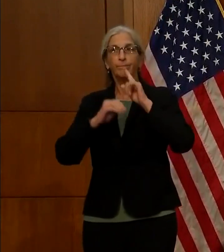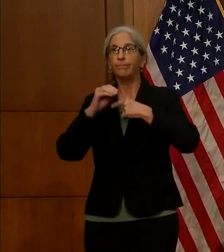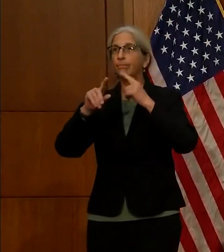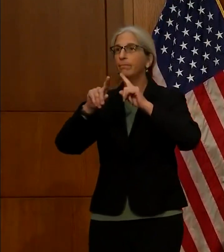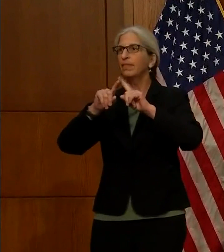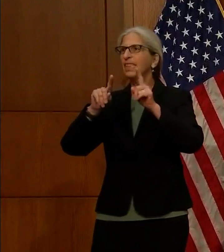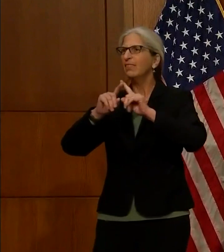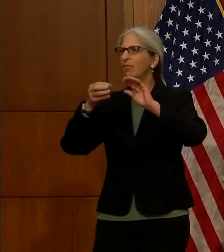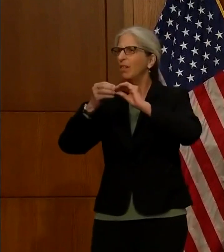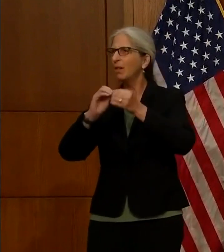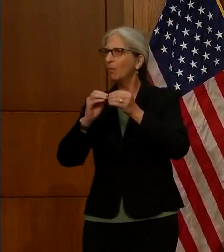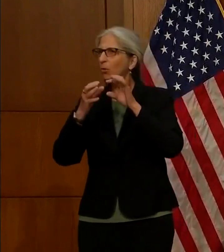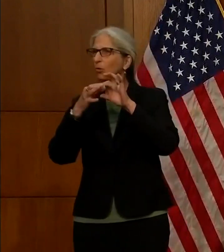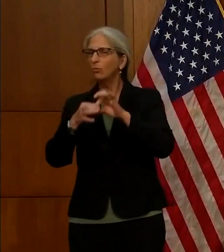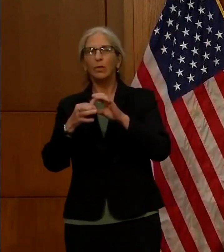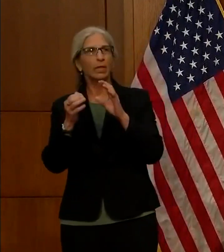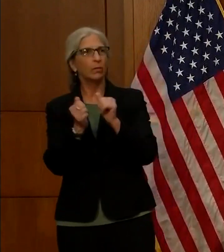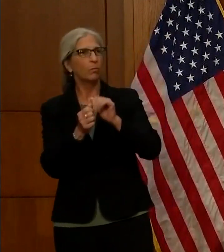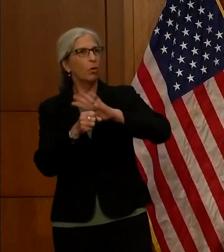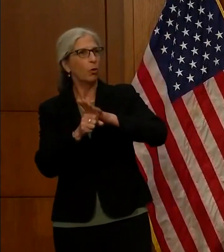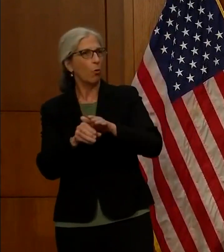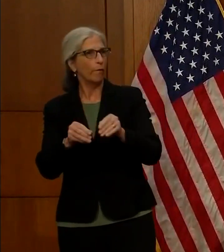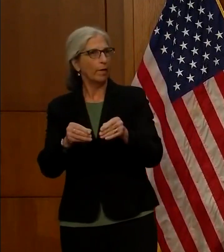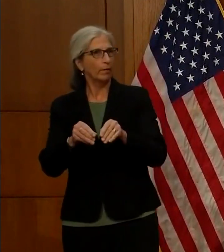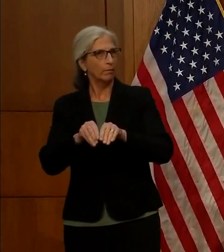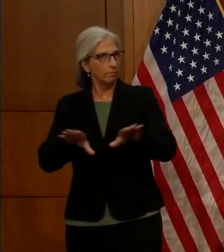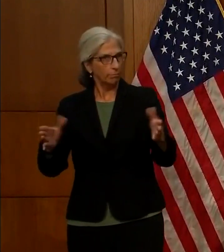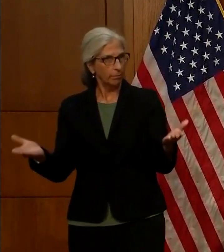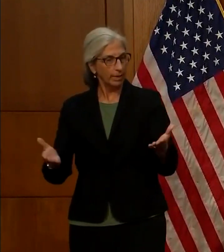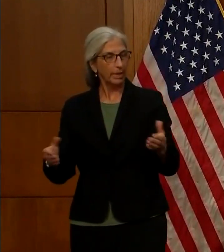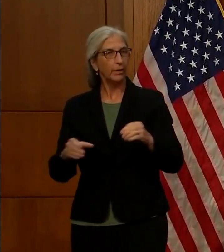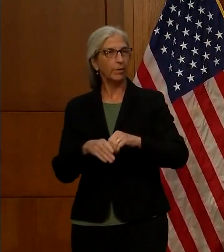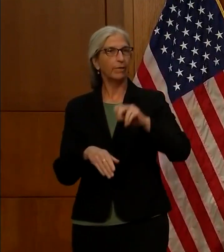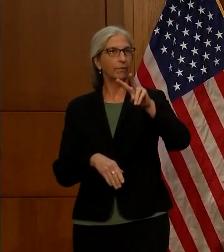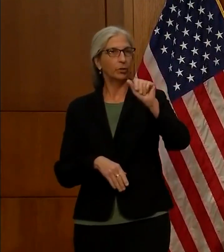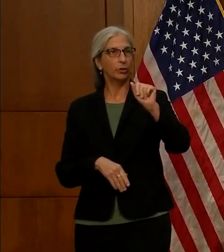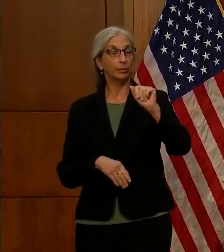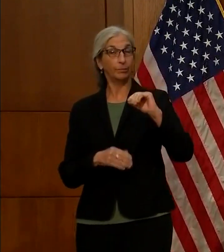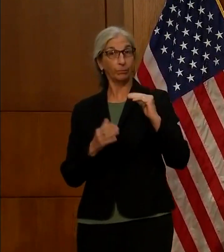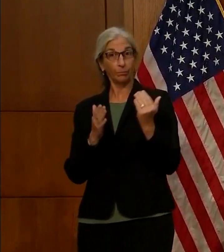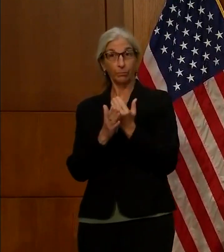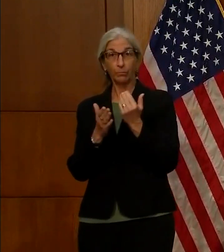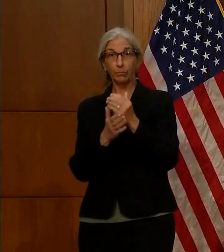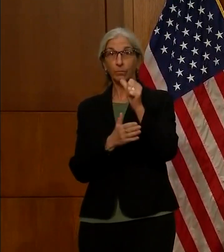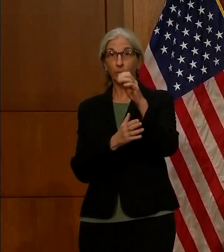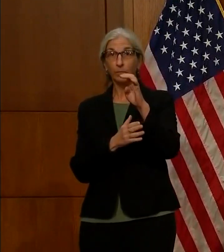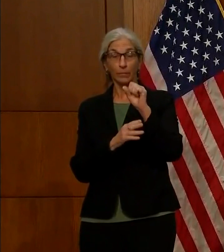THE NUMBERS OF REGARDING THE CASES OF COVER NINETEEN IN THE